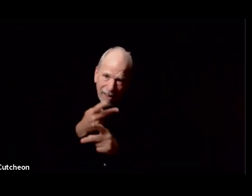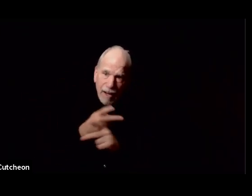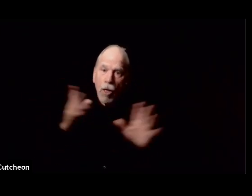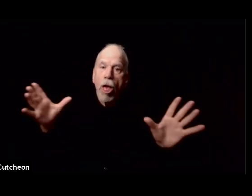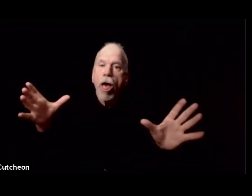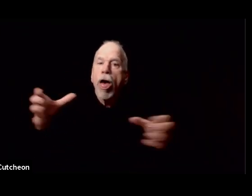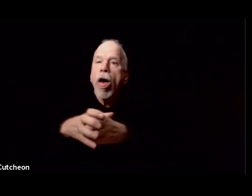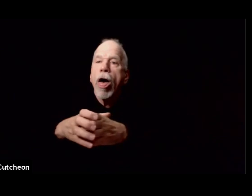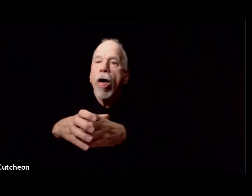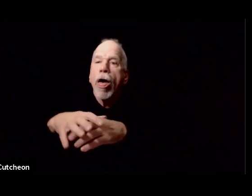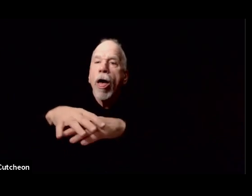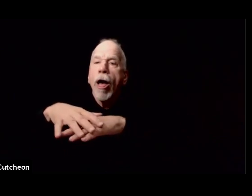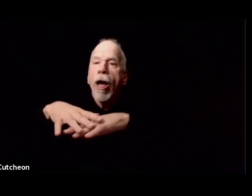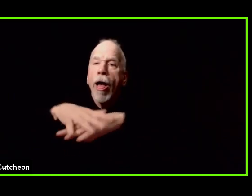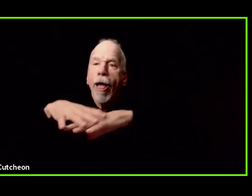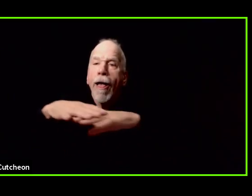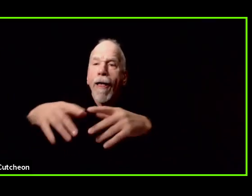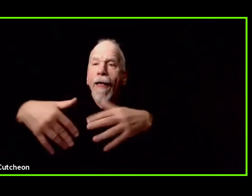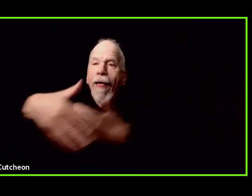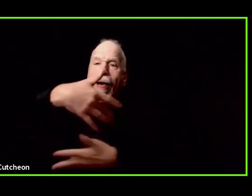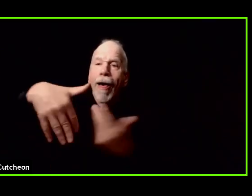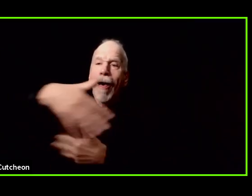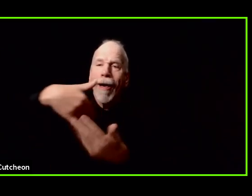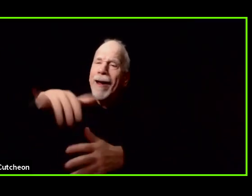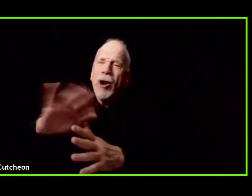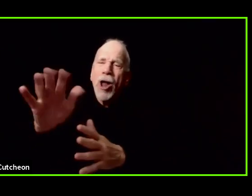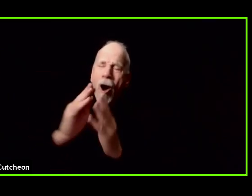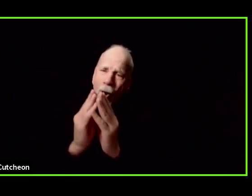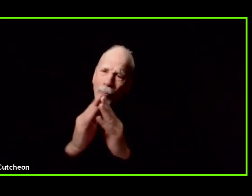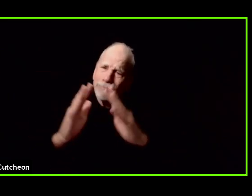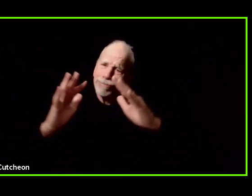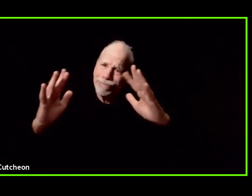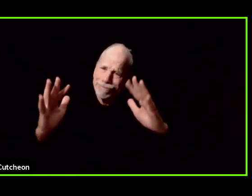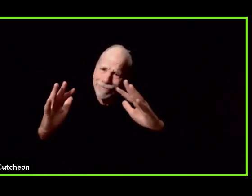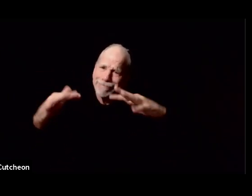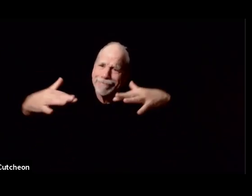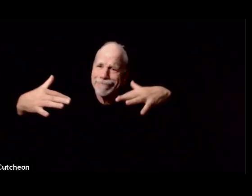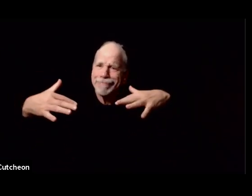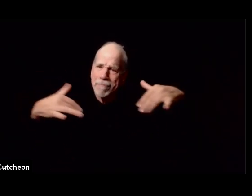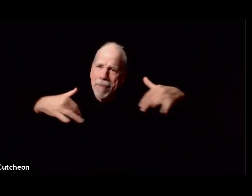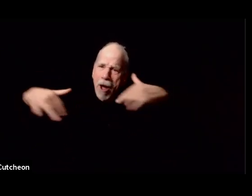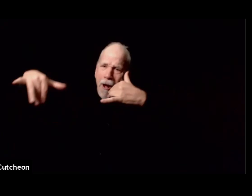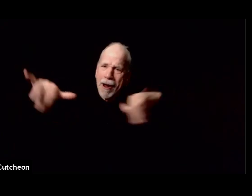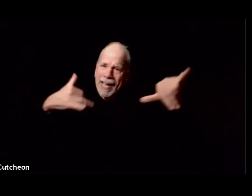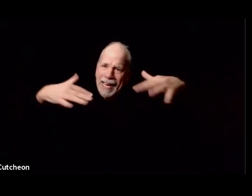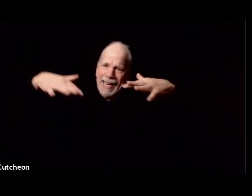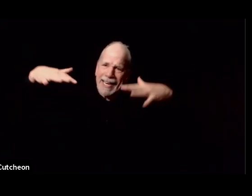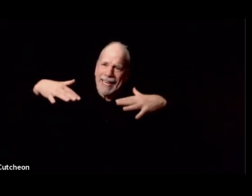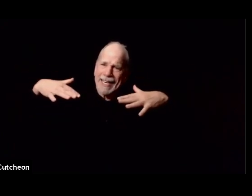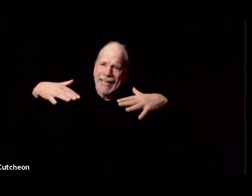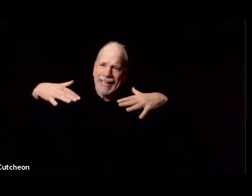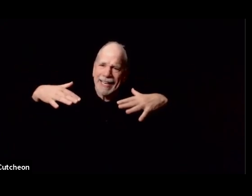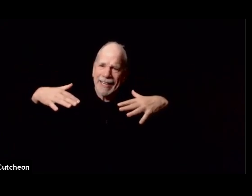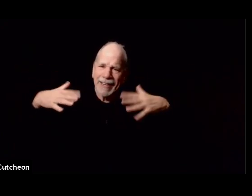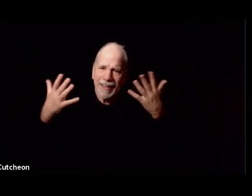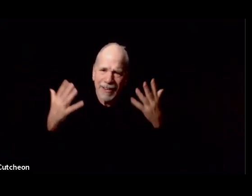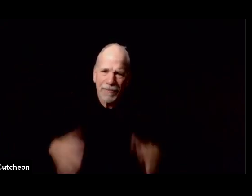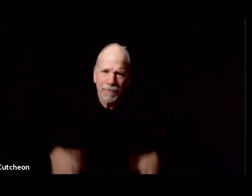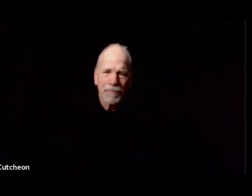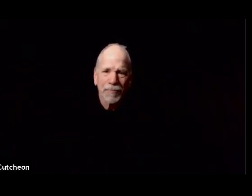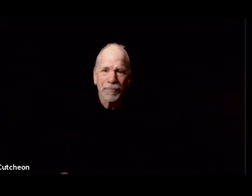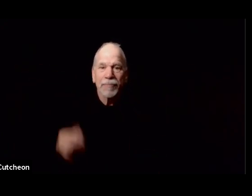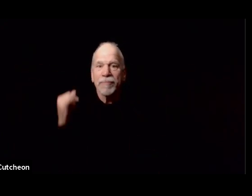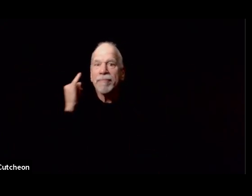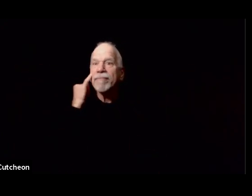and the like but we are, I think, very mindful of the fact that it is an important holiday